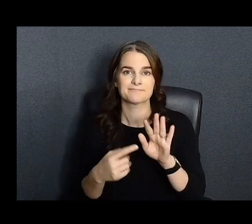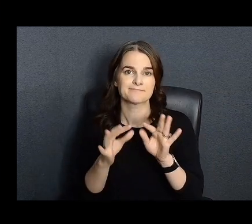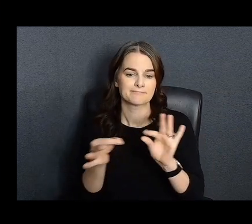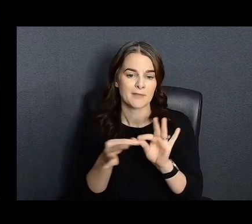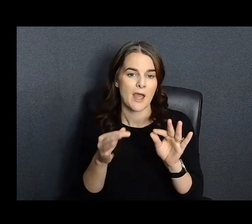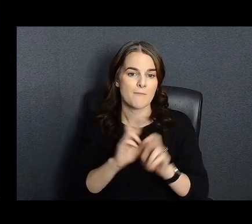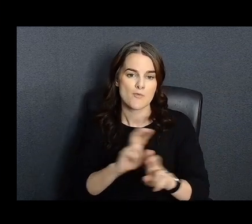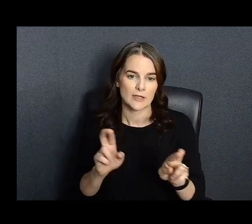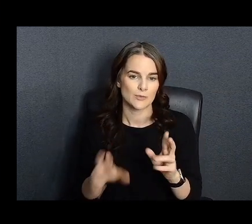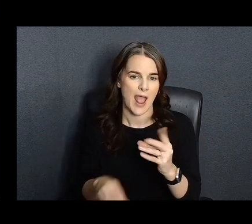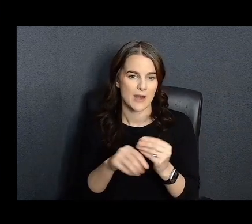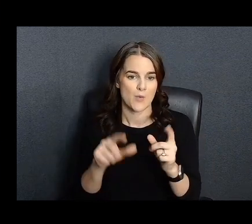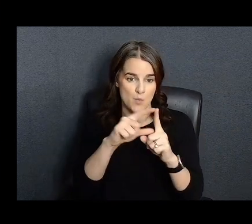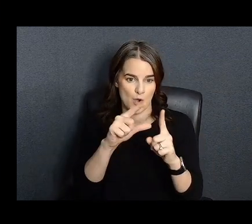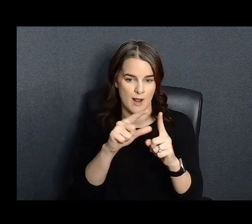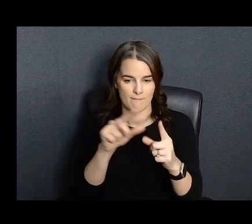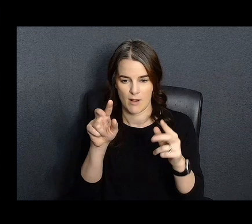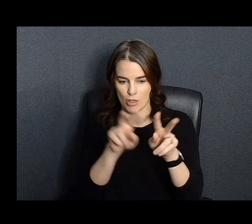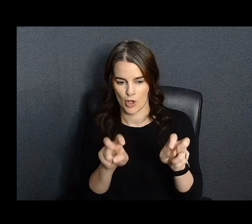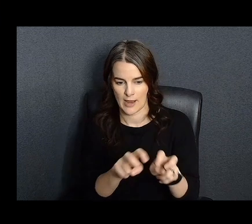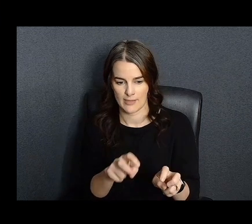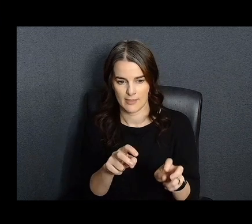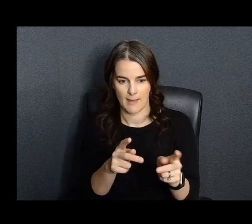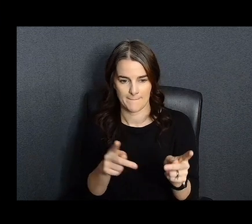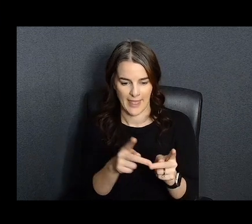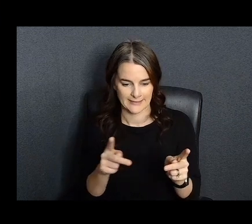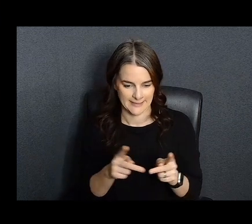I am looking at my places. And when I open the Places folder,